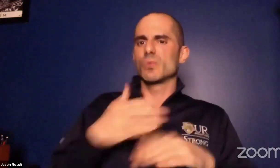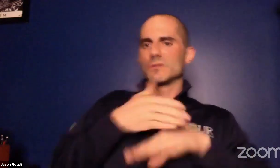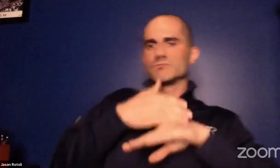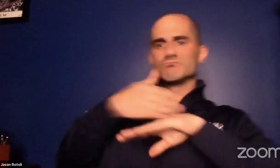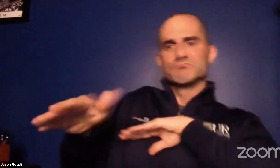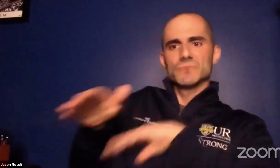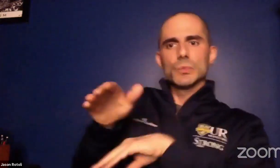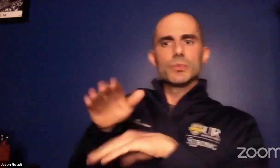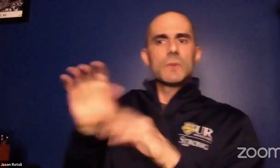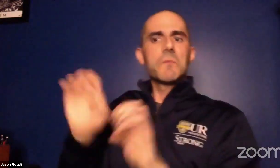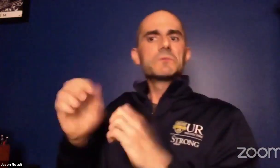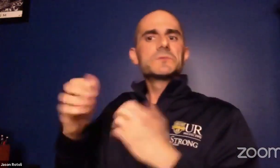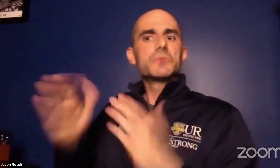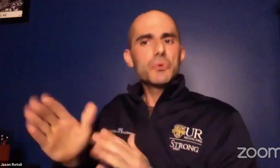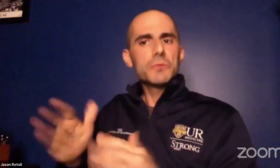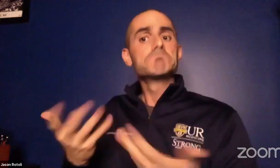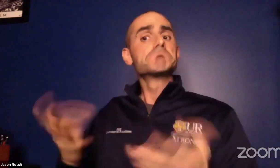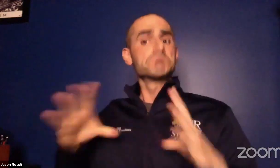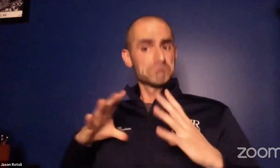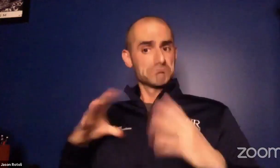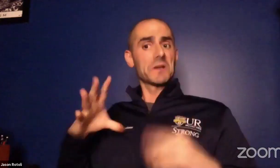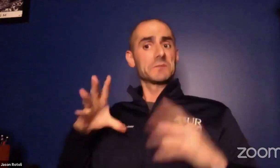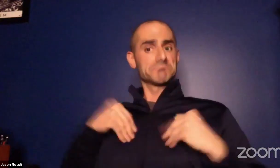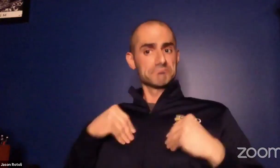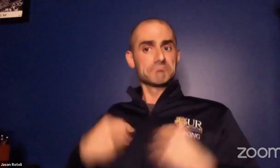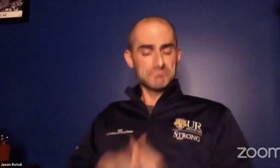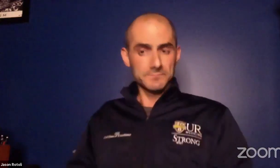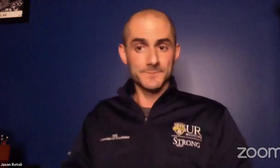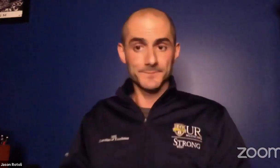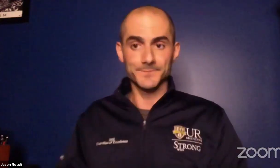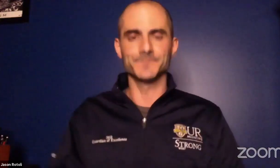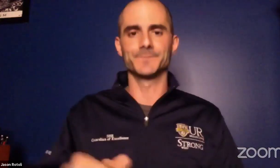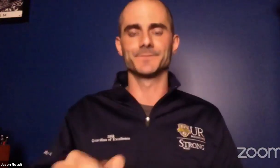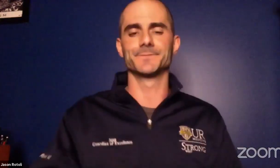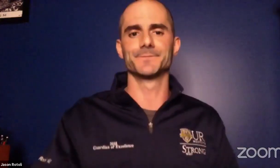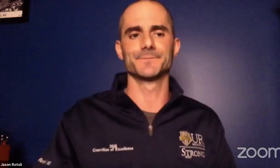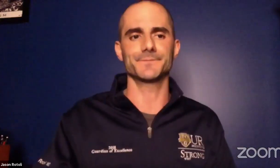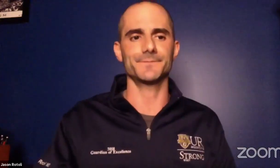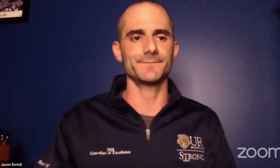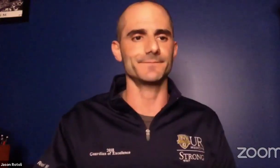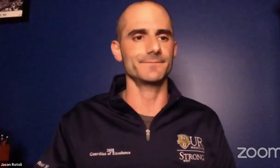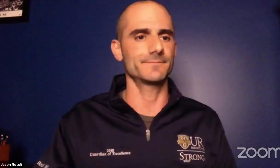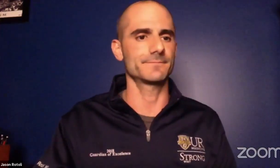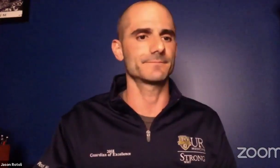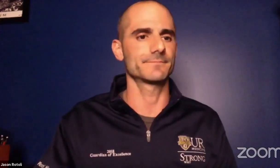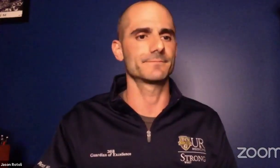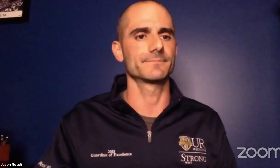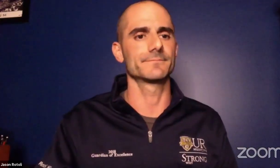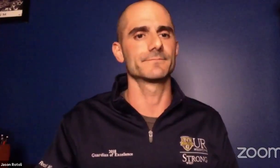use. Realm remember, at the emergency department that's where they